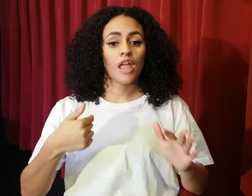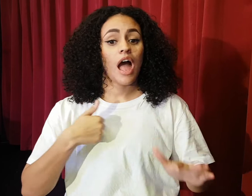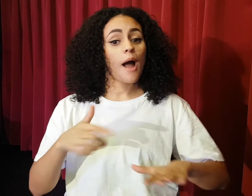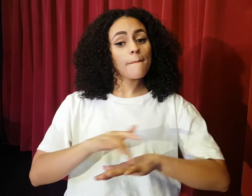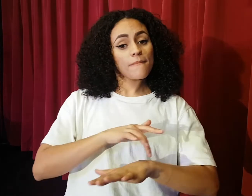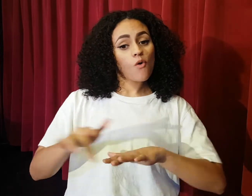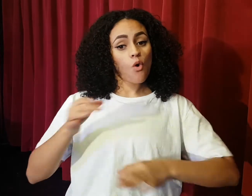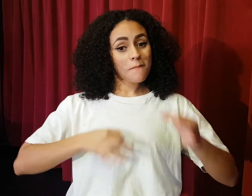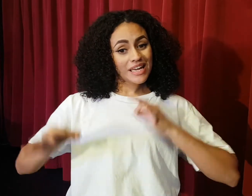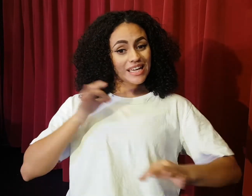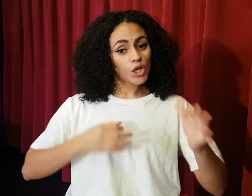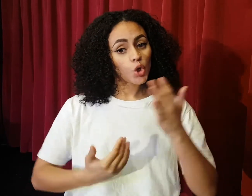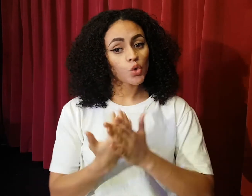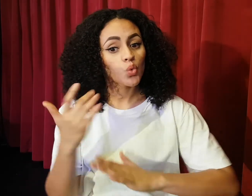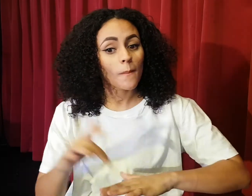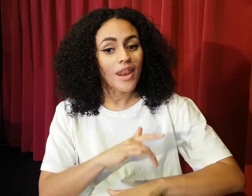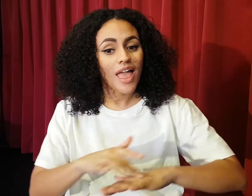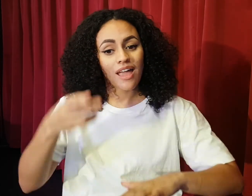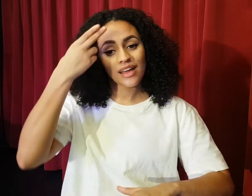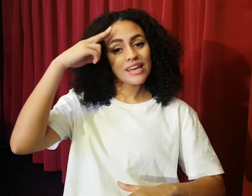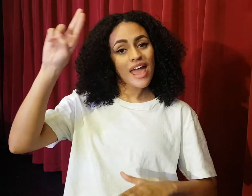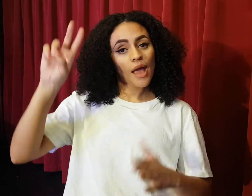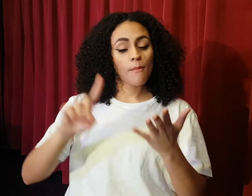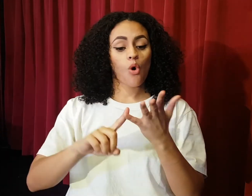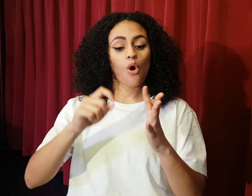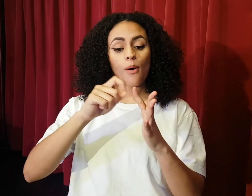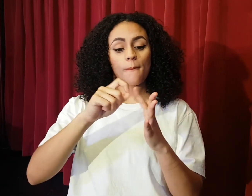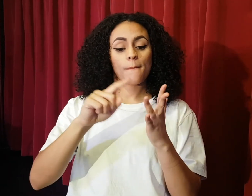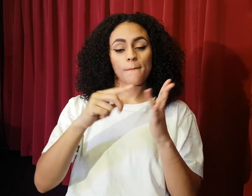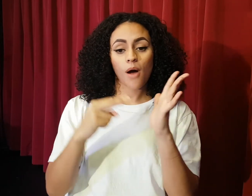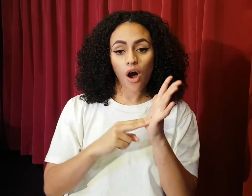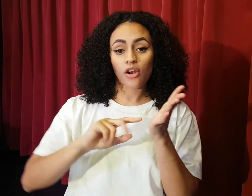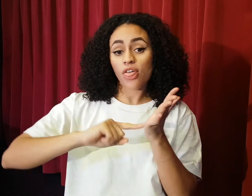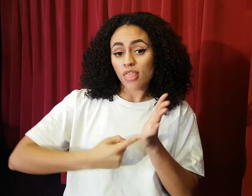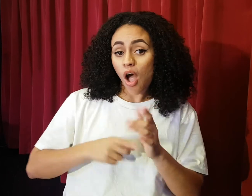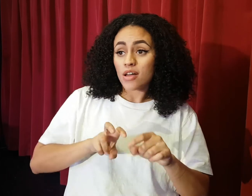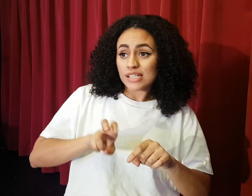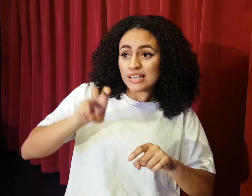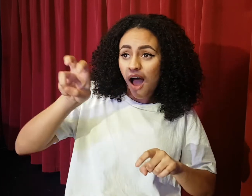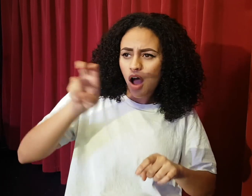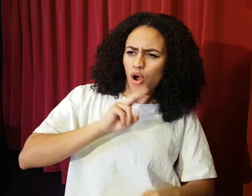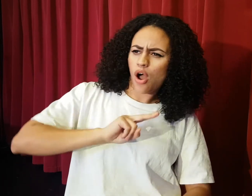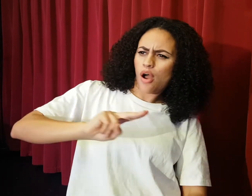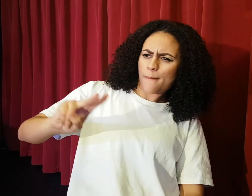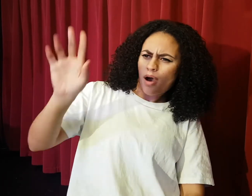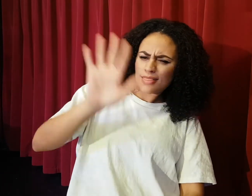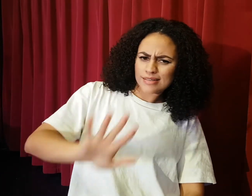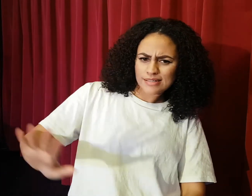I'm performing in a new play called 'Upon the Stair'.